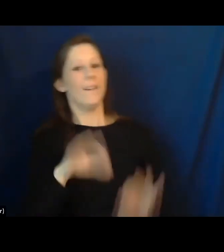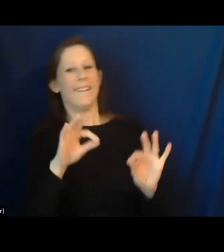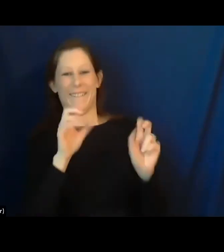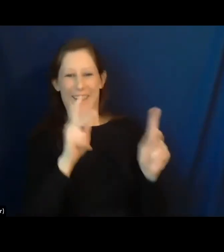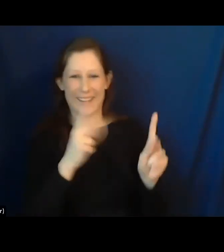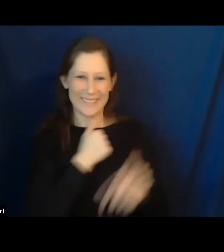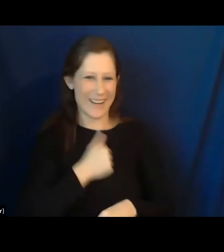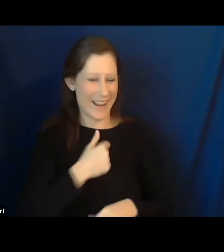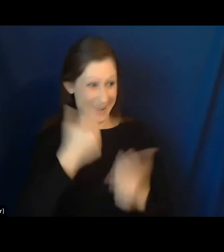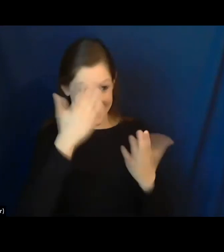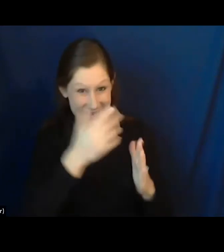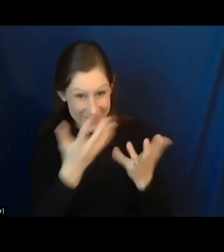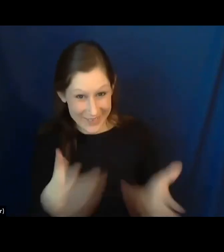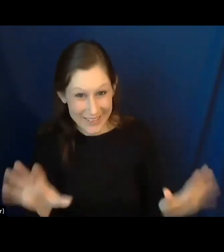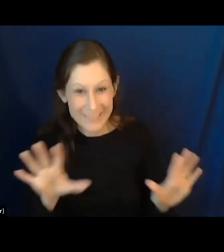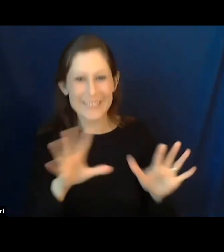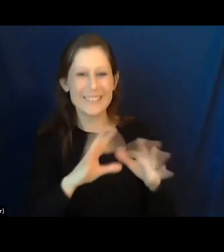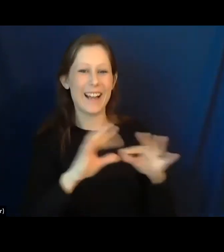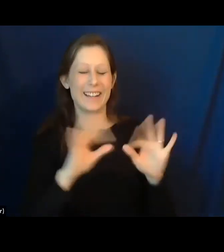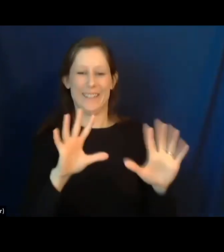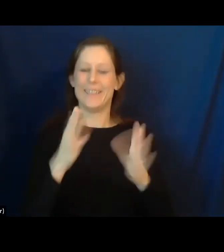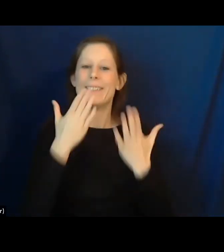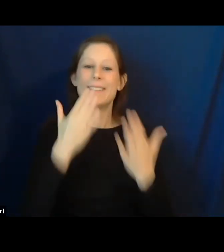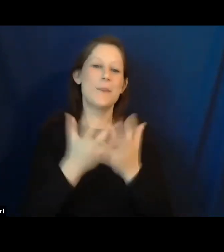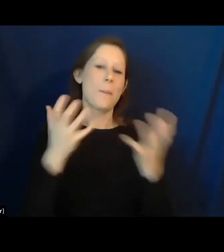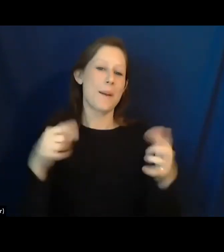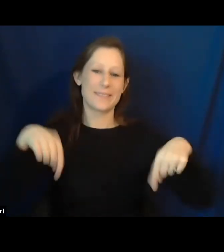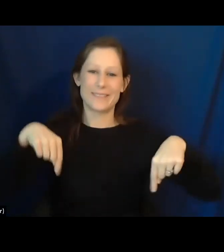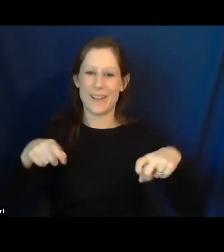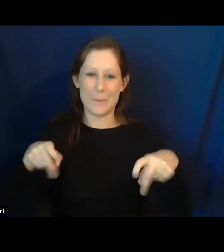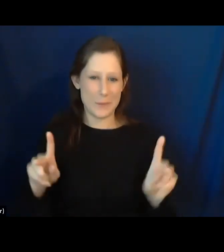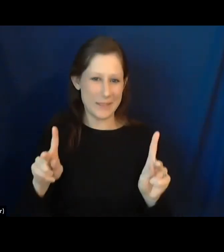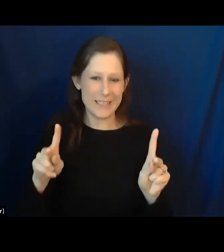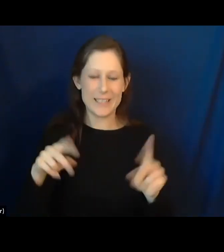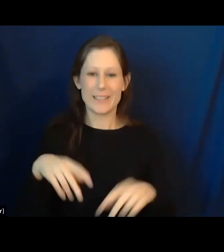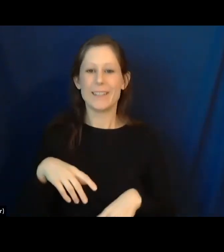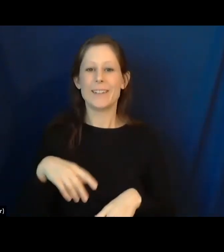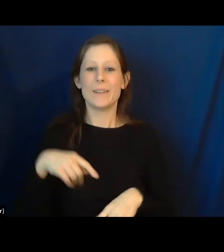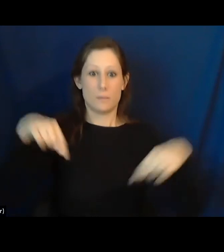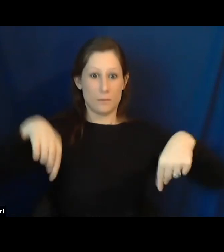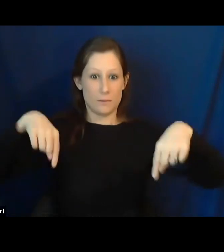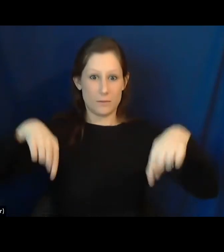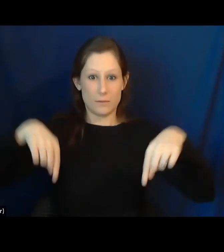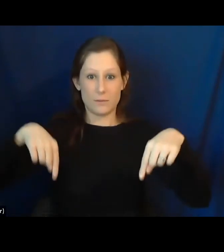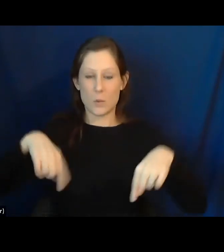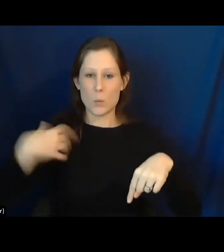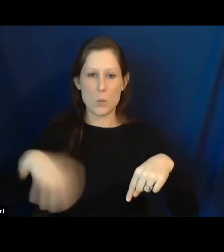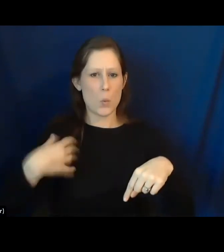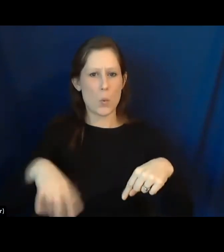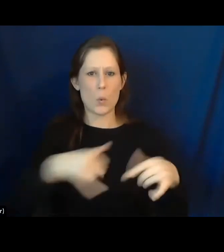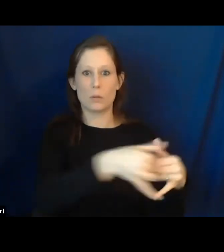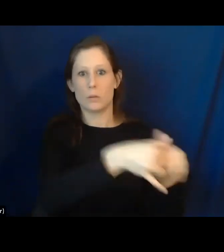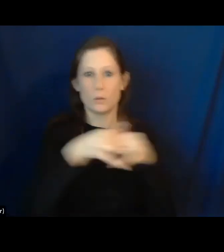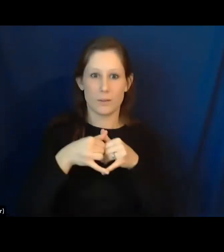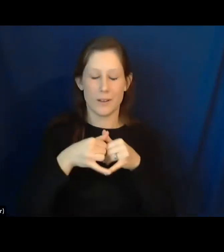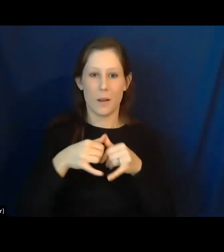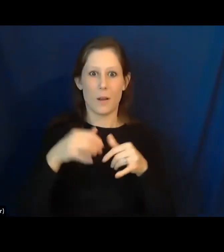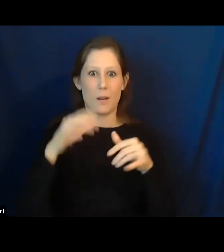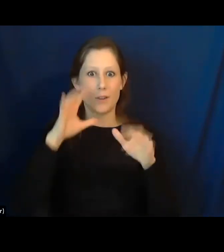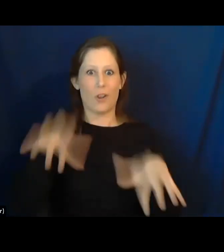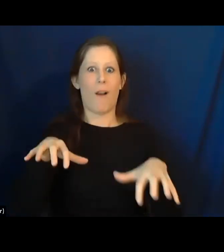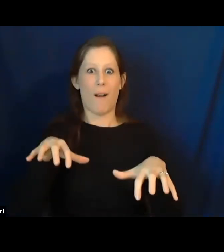done talking. Thank you so much for this opportunity. This to me was definitely a shocker--not that